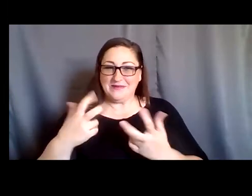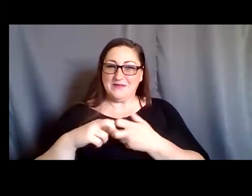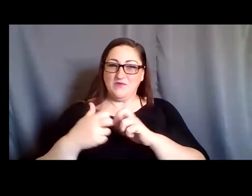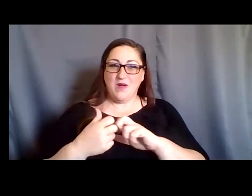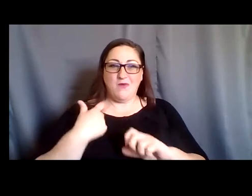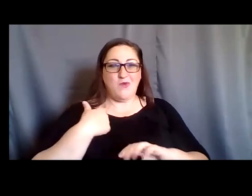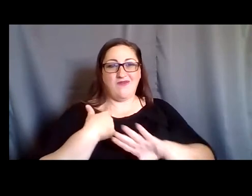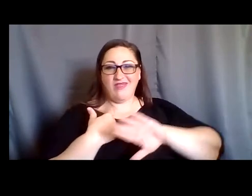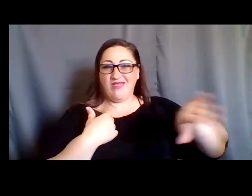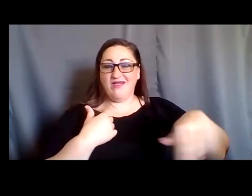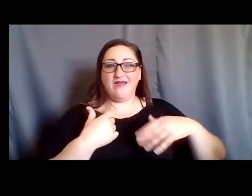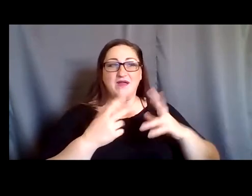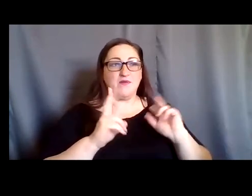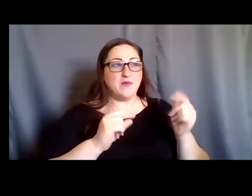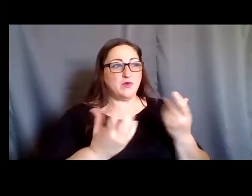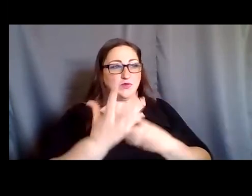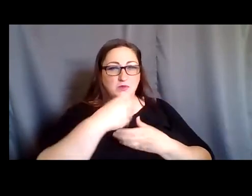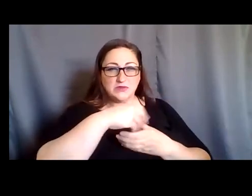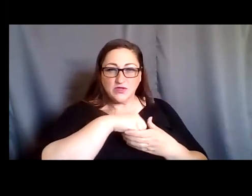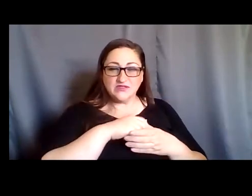freely, and with dignity in the world.